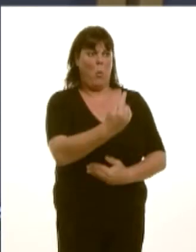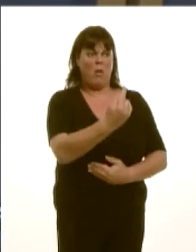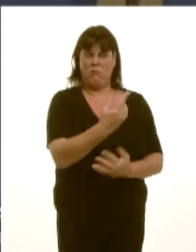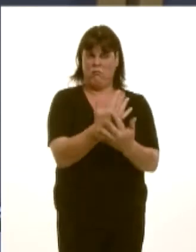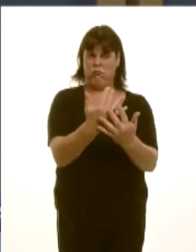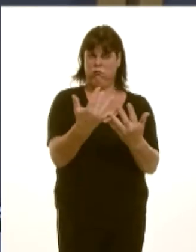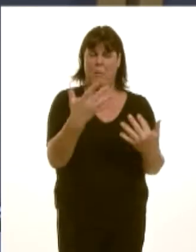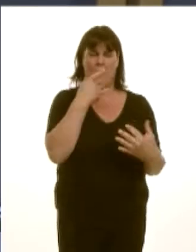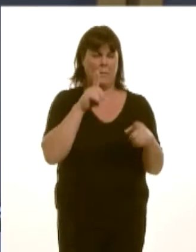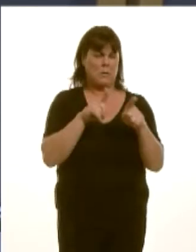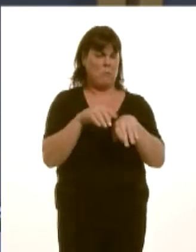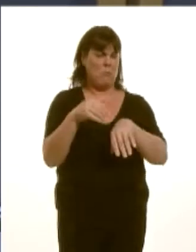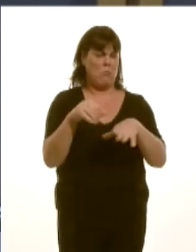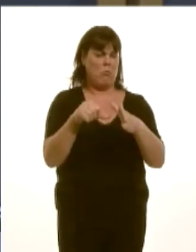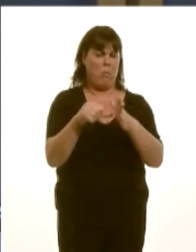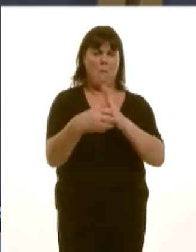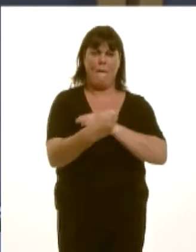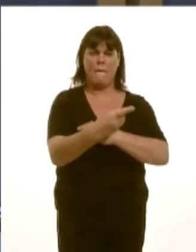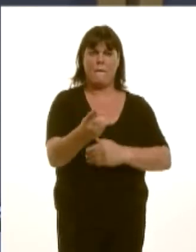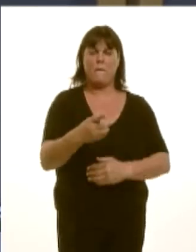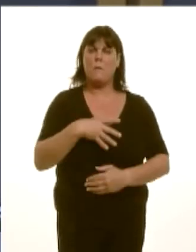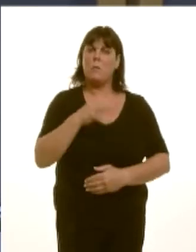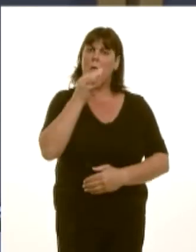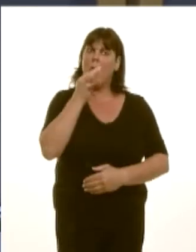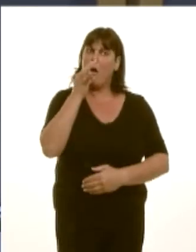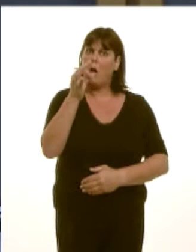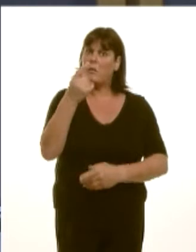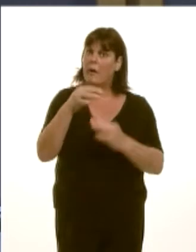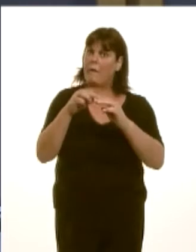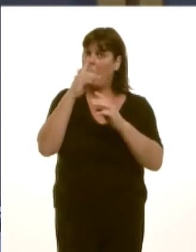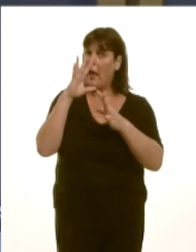to get from the Secretary of State on this matter, because my letters go unanswered.